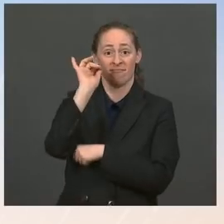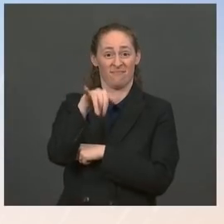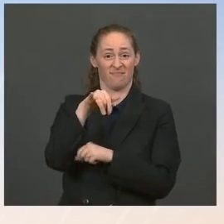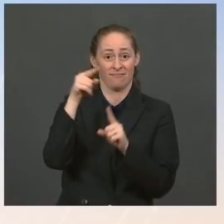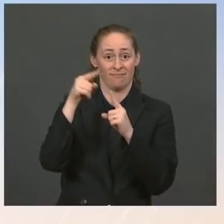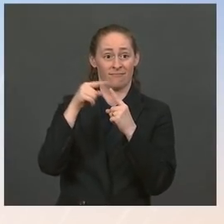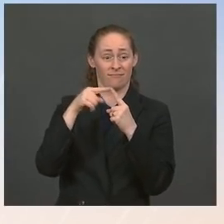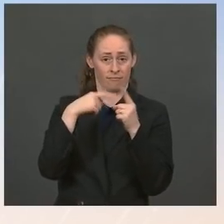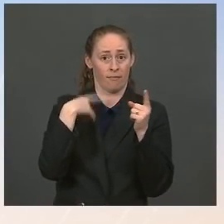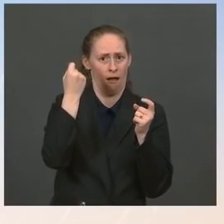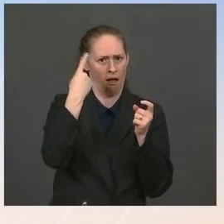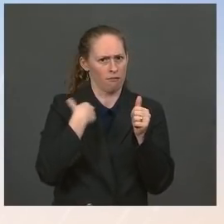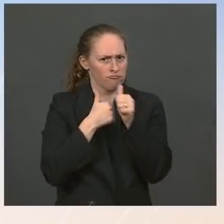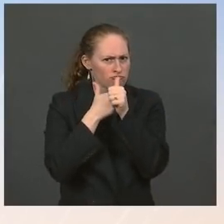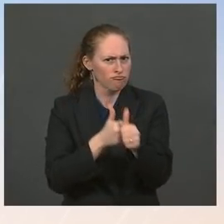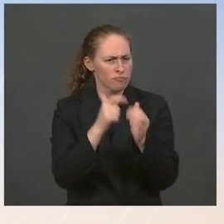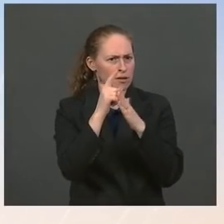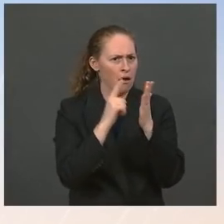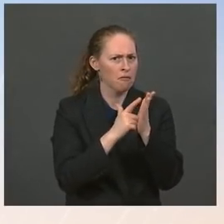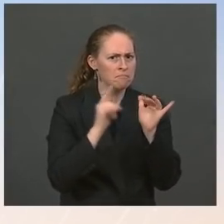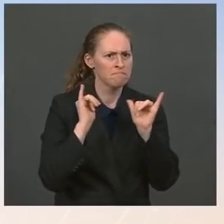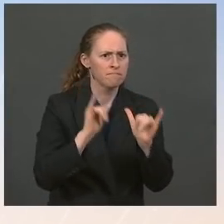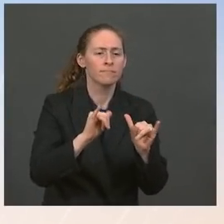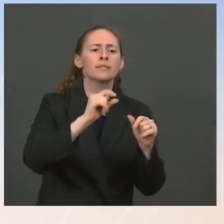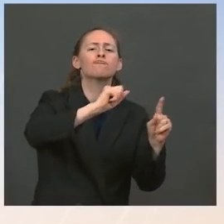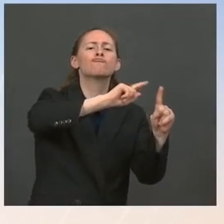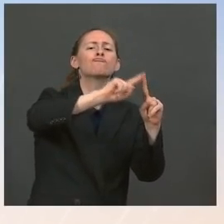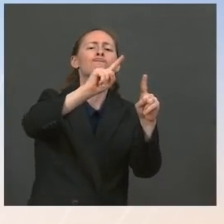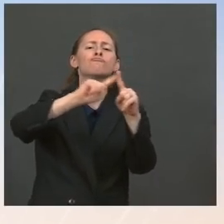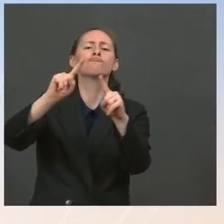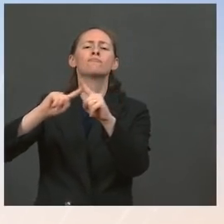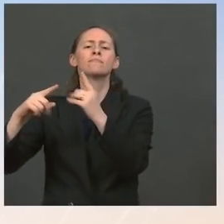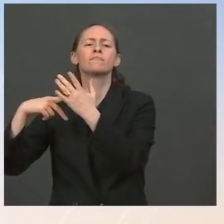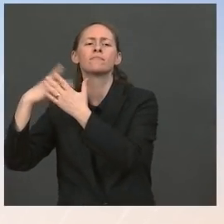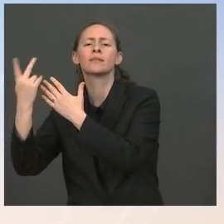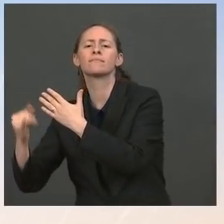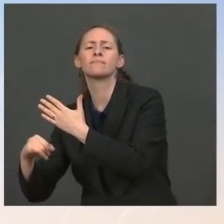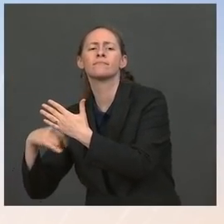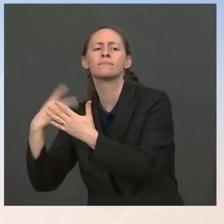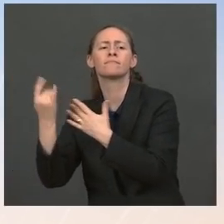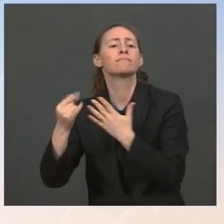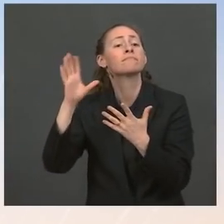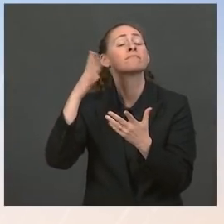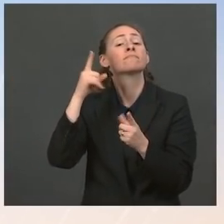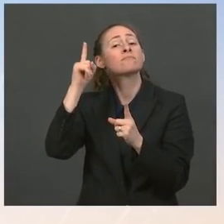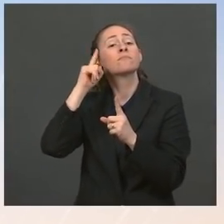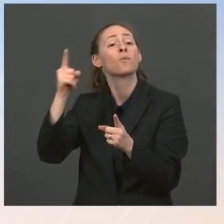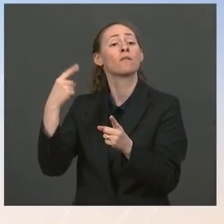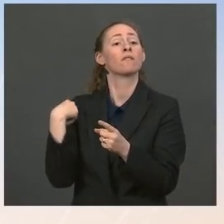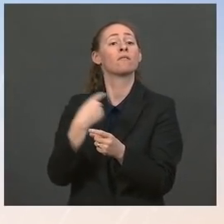is an emphasis on projects that, taken together, give us extra value in the priorities of this administration: